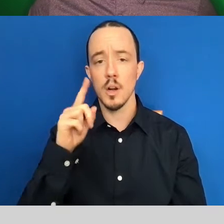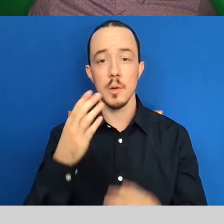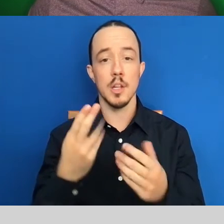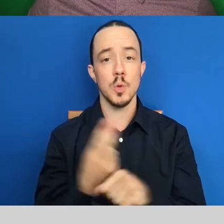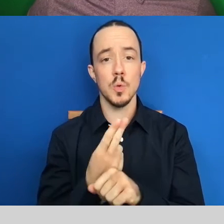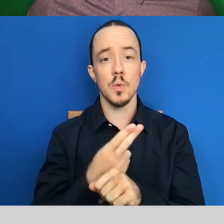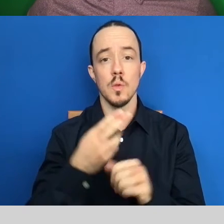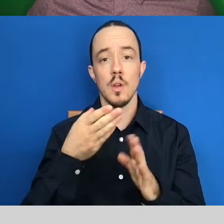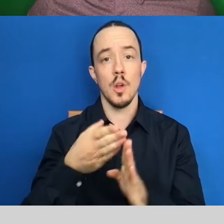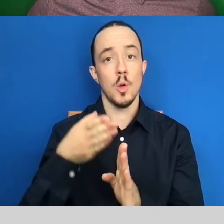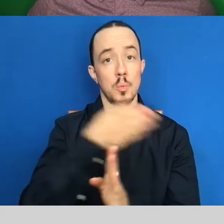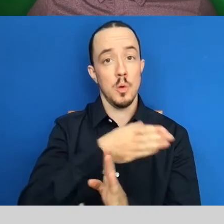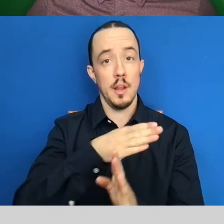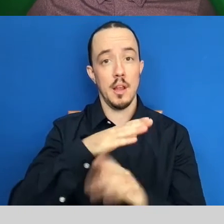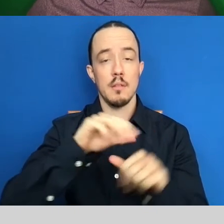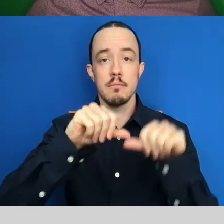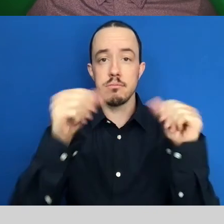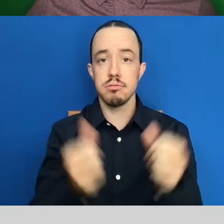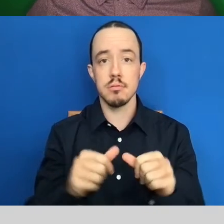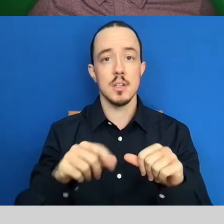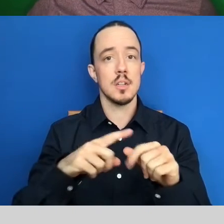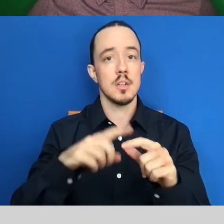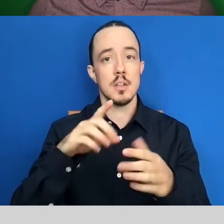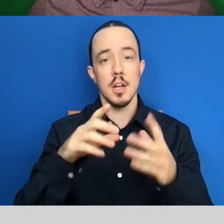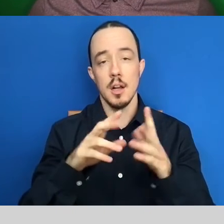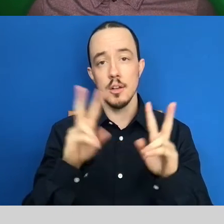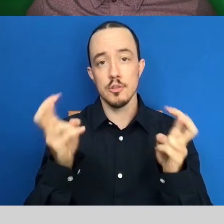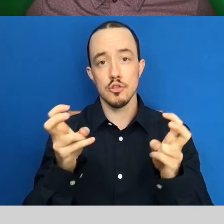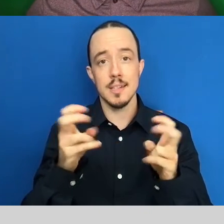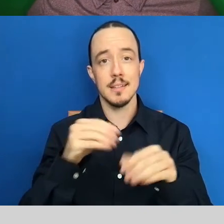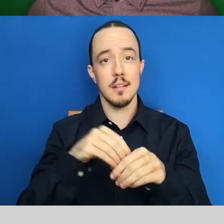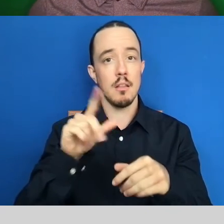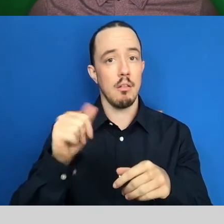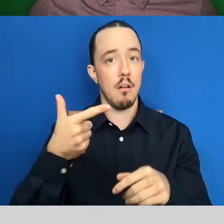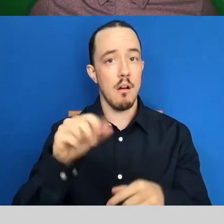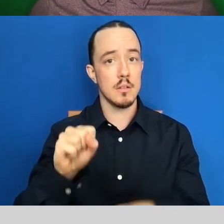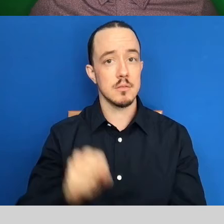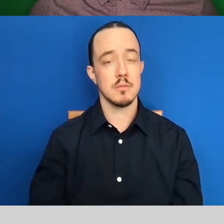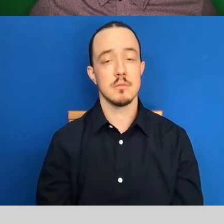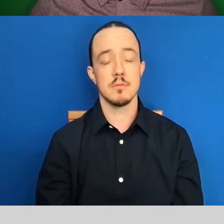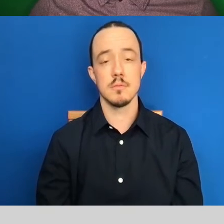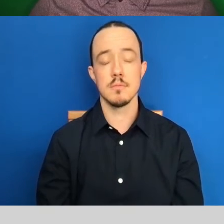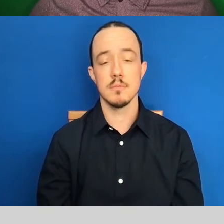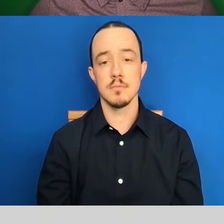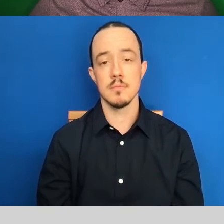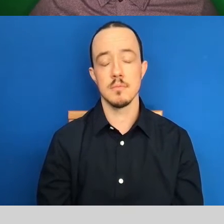Where do we use pre-formatted strings in our logs in any of the ways that you might format a Python string?